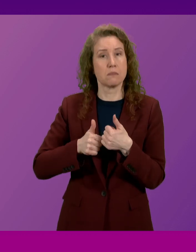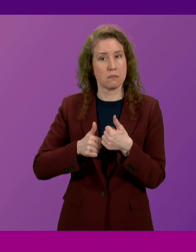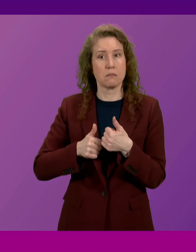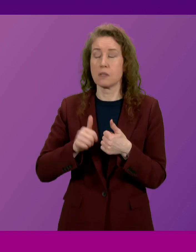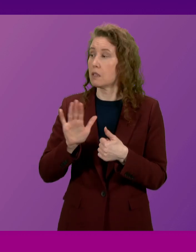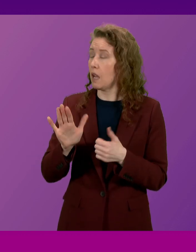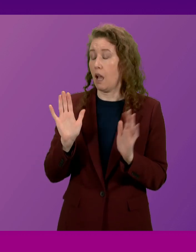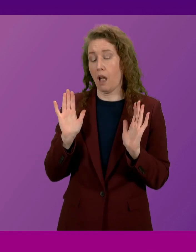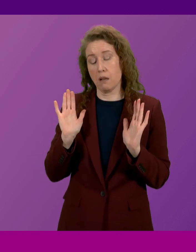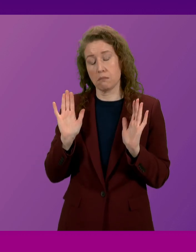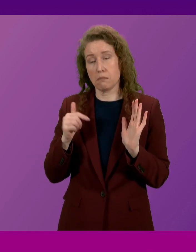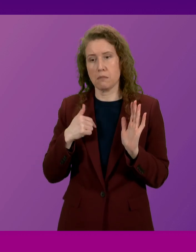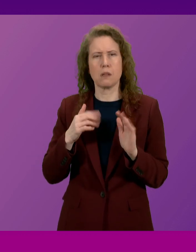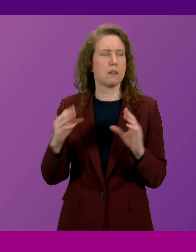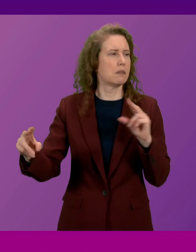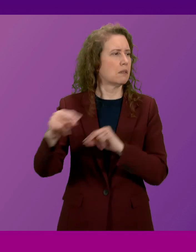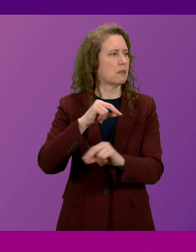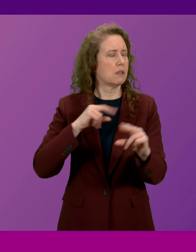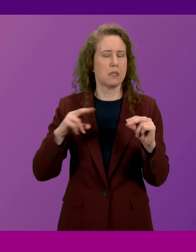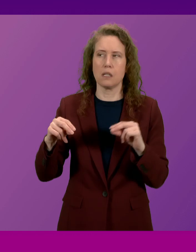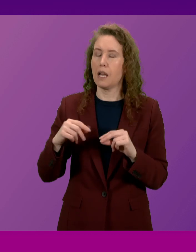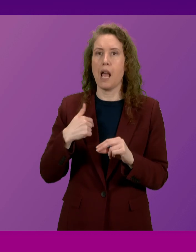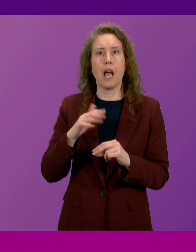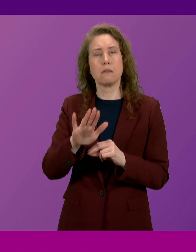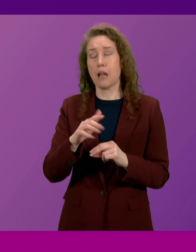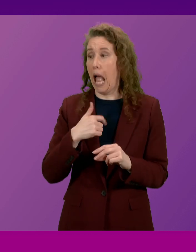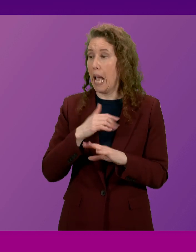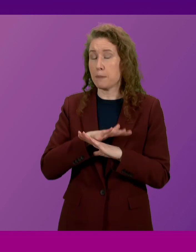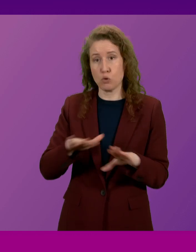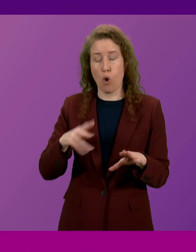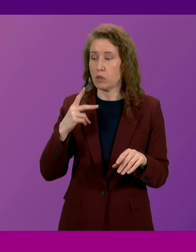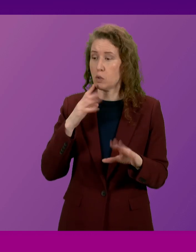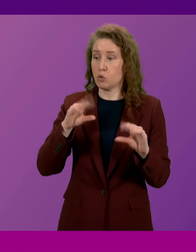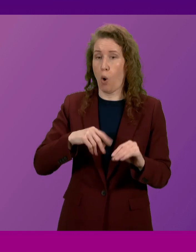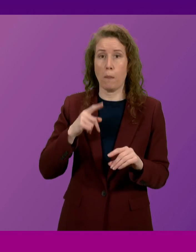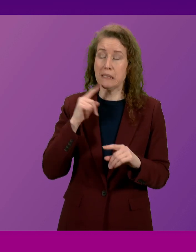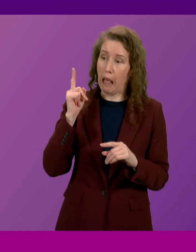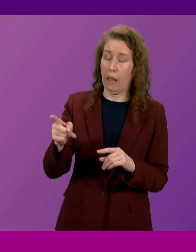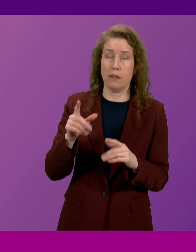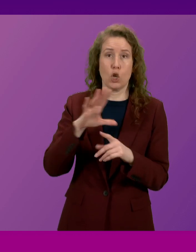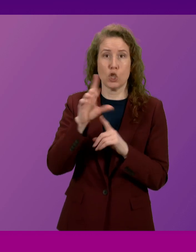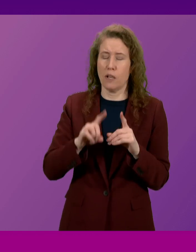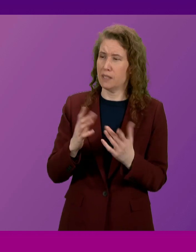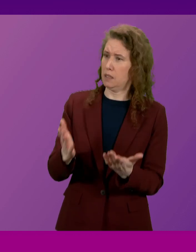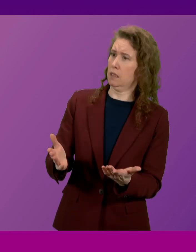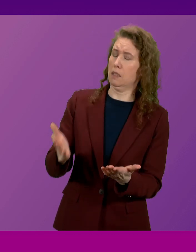Let us hear one another. I will not tire of pointing out to the Conservatives the complete and utter